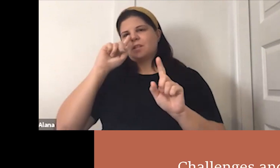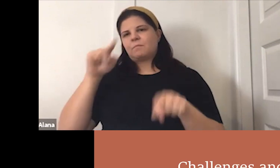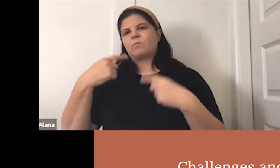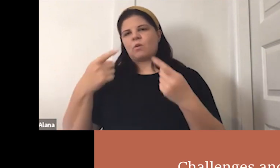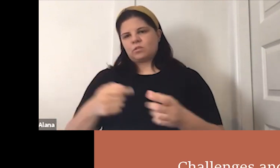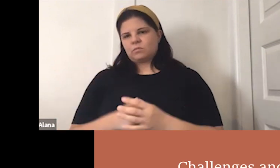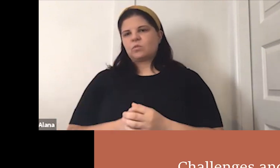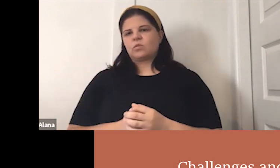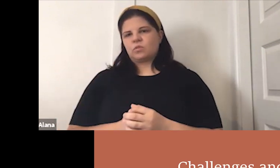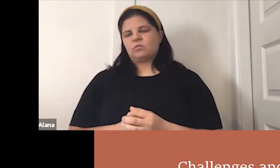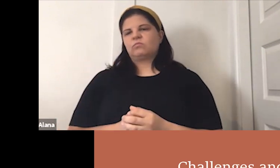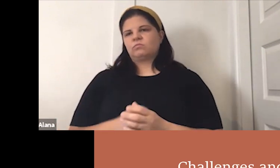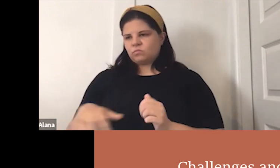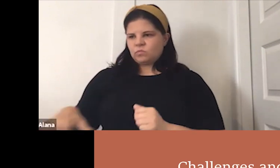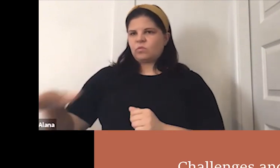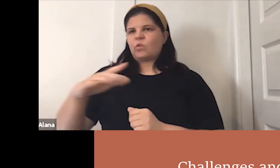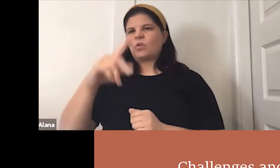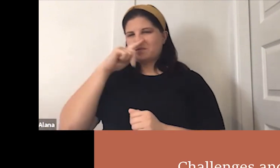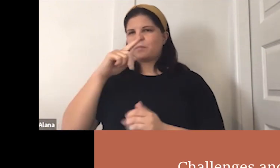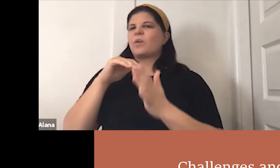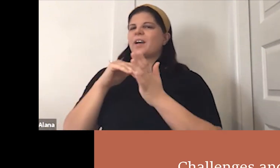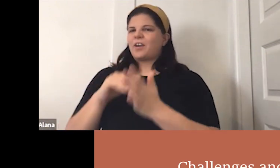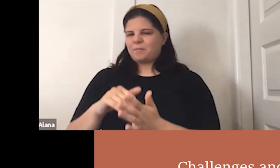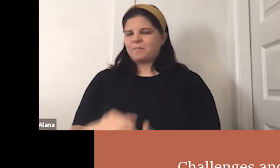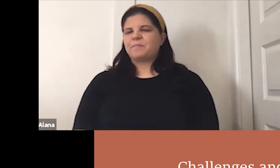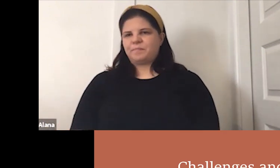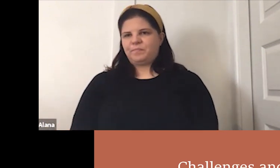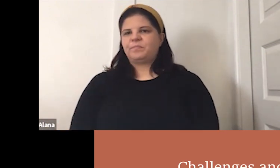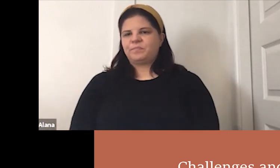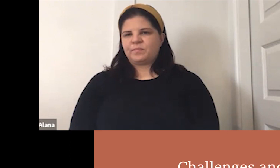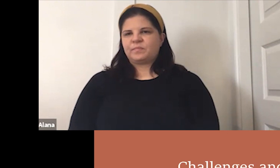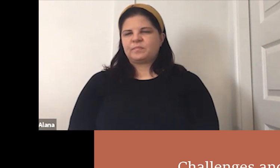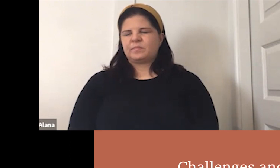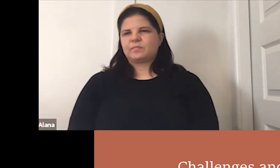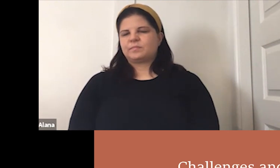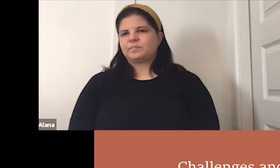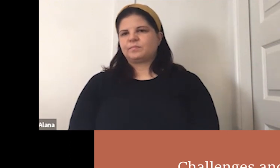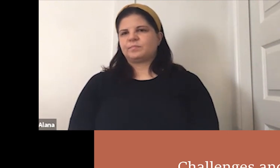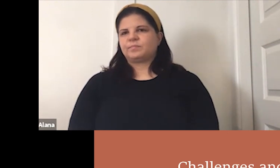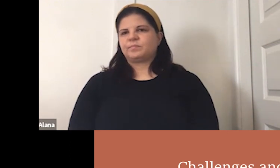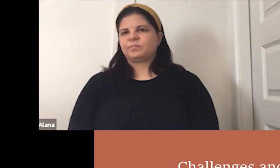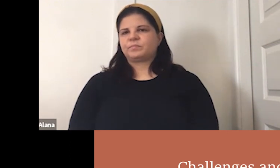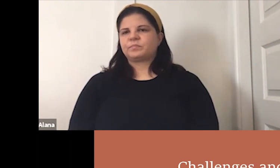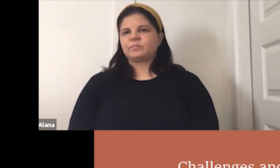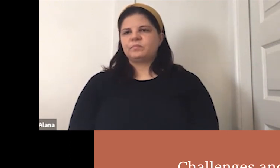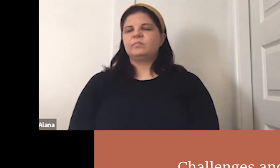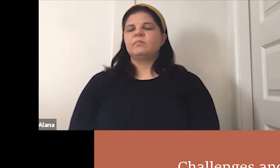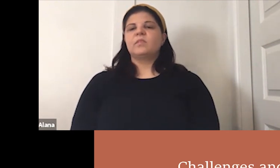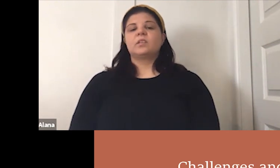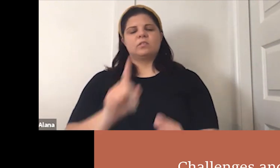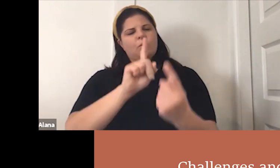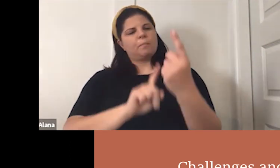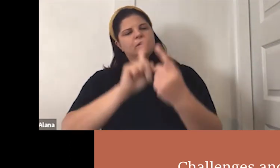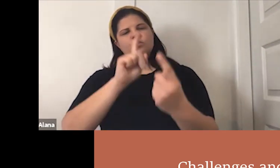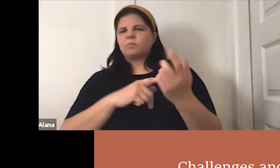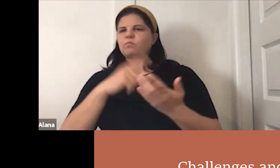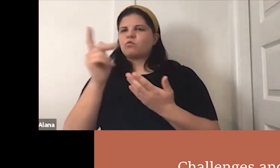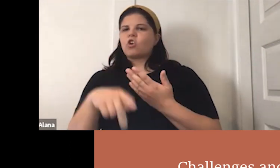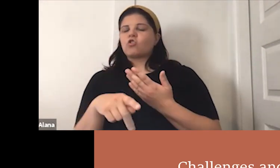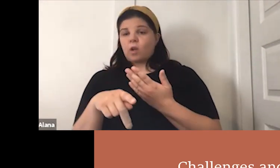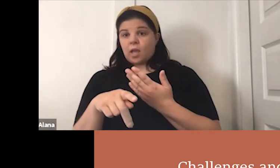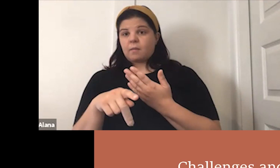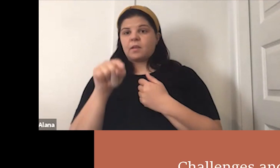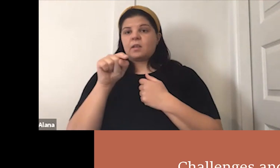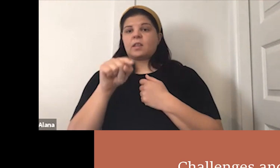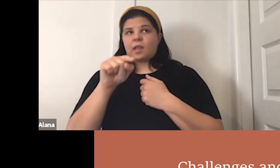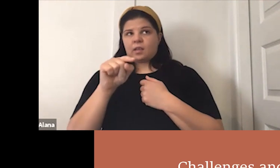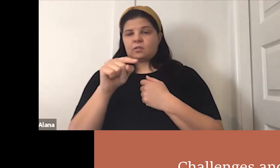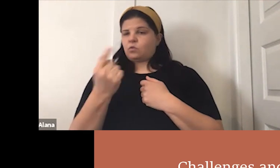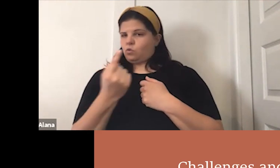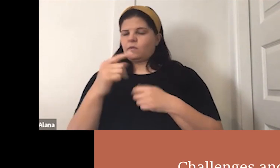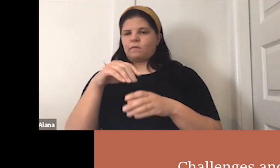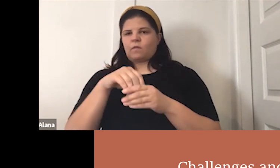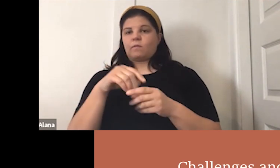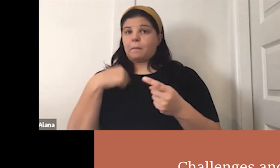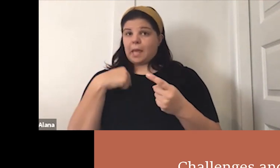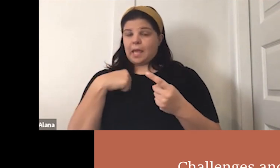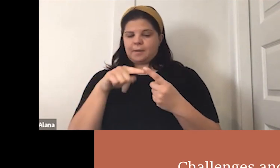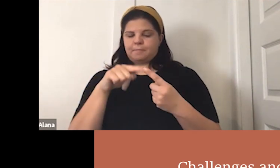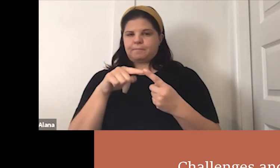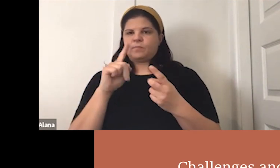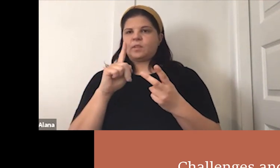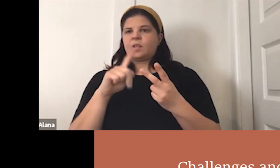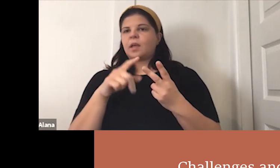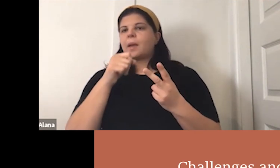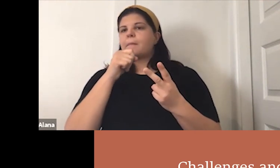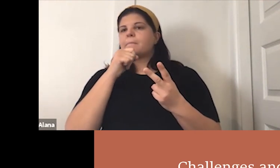And I learned - the mentorship in particular was between myself, the gentleman whom I am